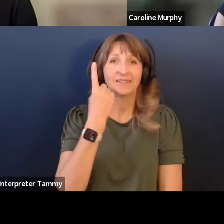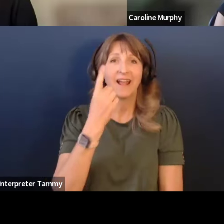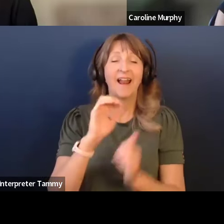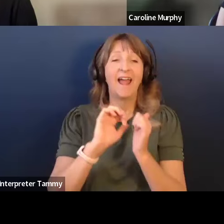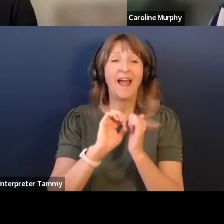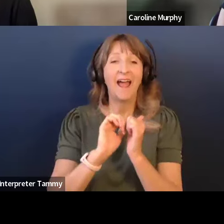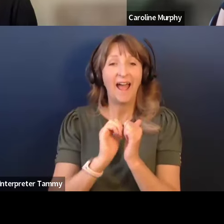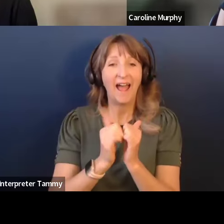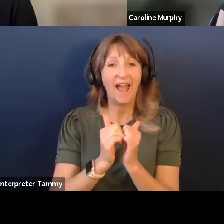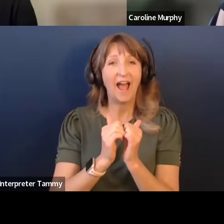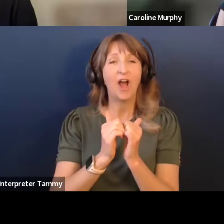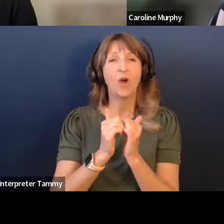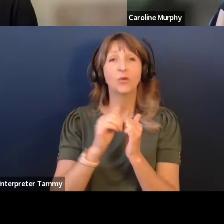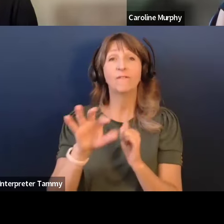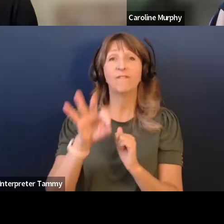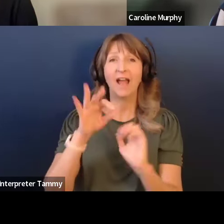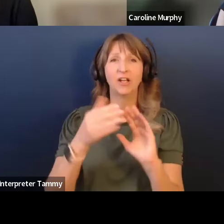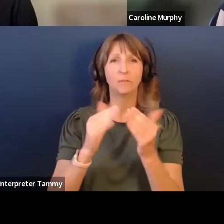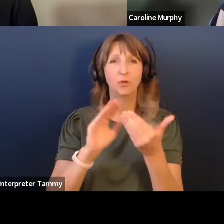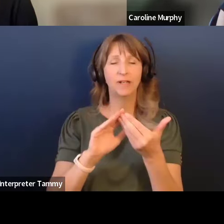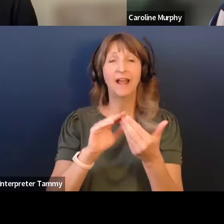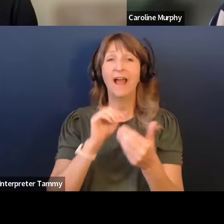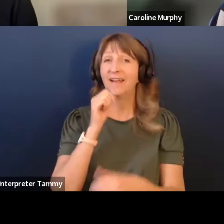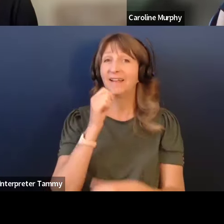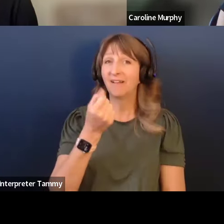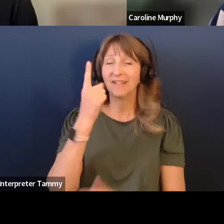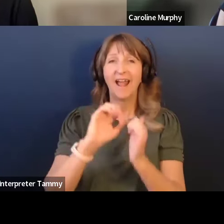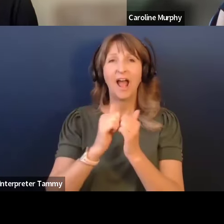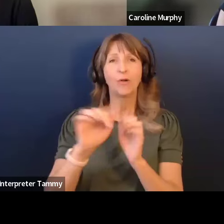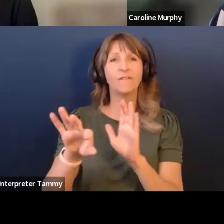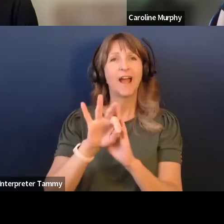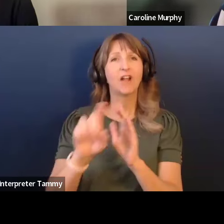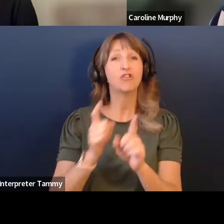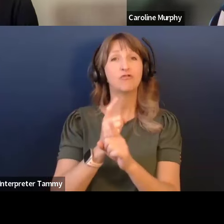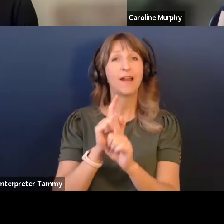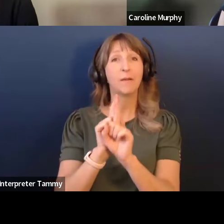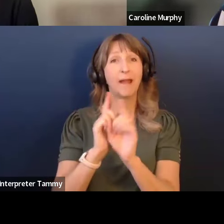and I didn't understand how to find the right mentor or role models for me and I was looking